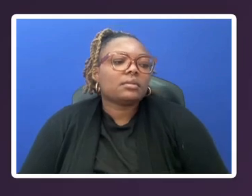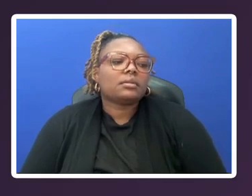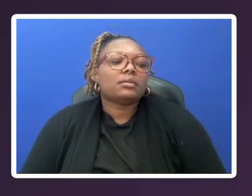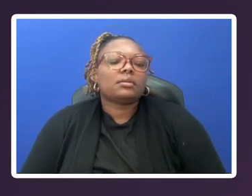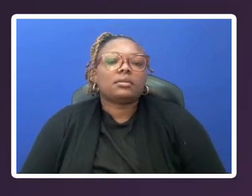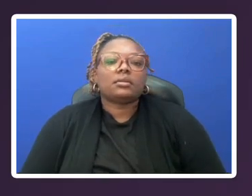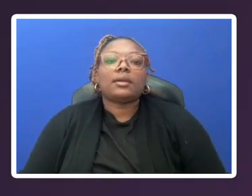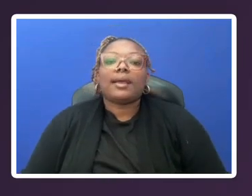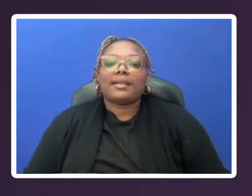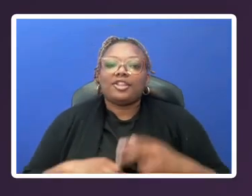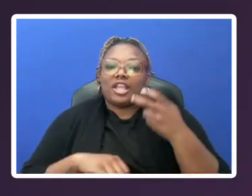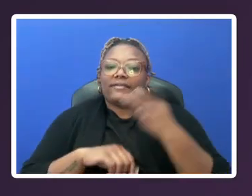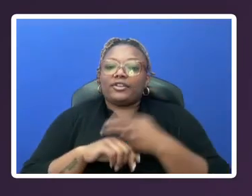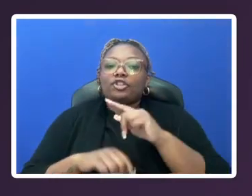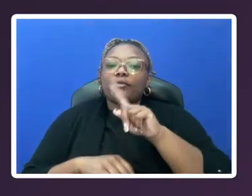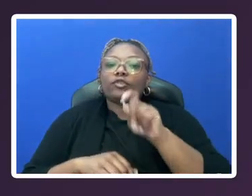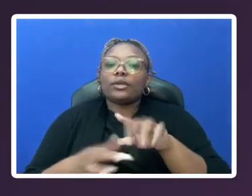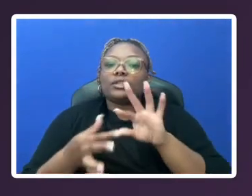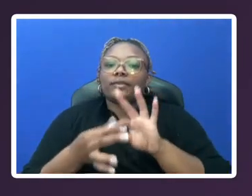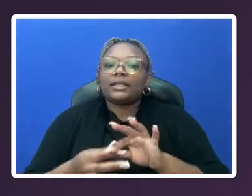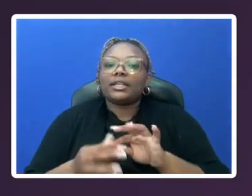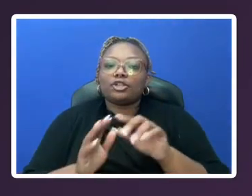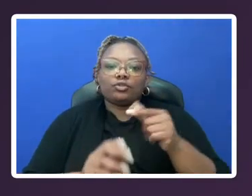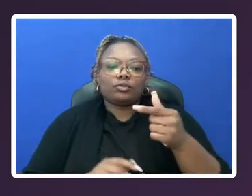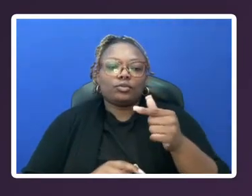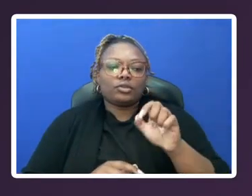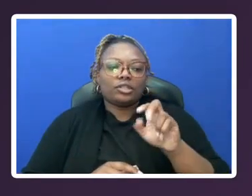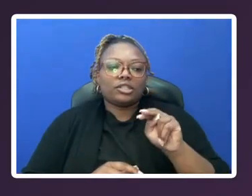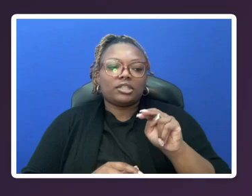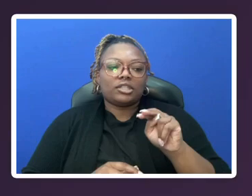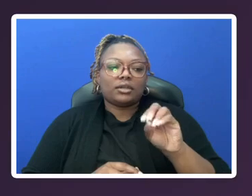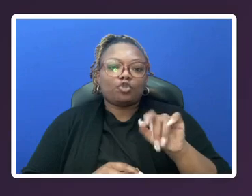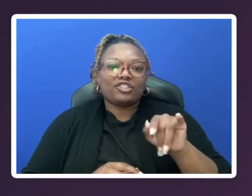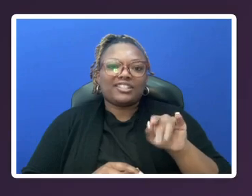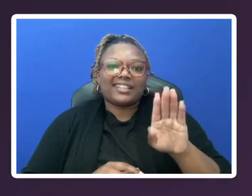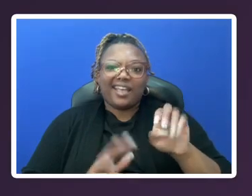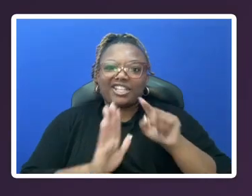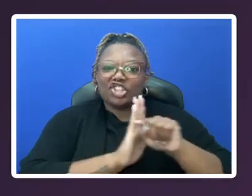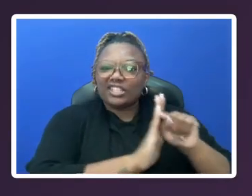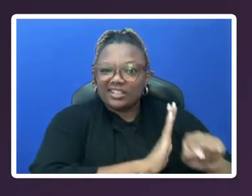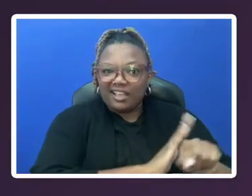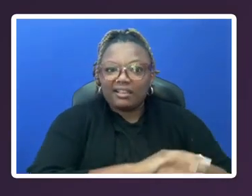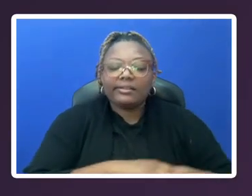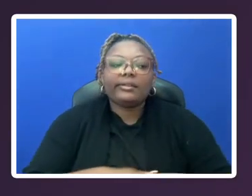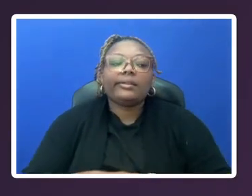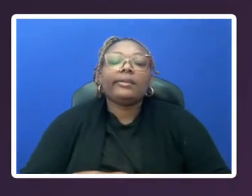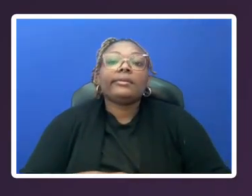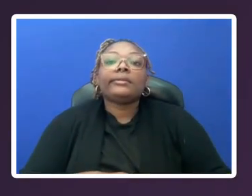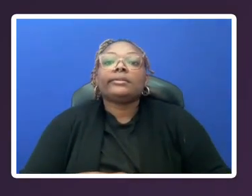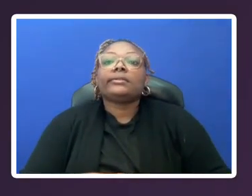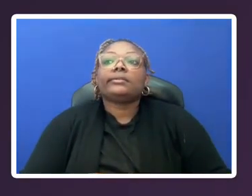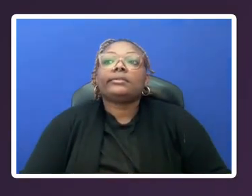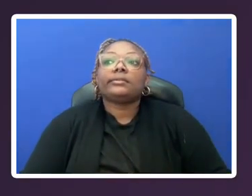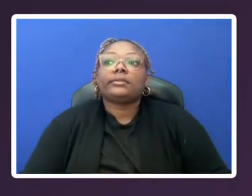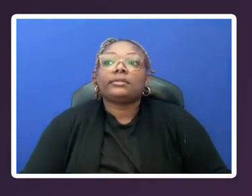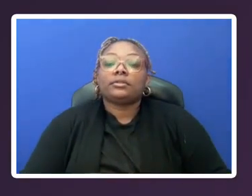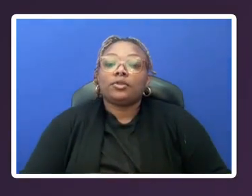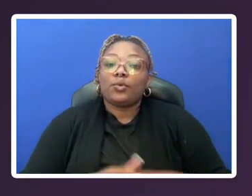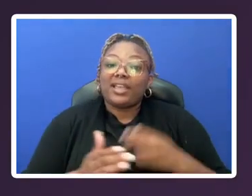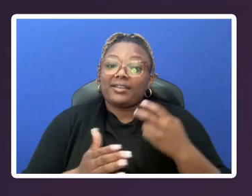and I don't know if -- you know, if you want to kind of read it out loud, Yadira. But in the Q&A,